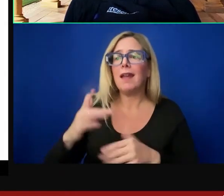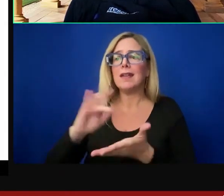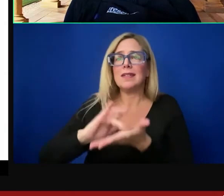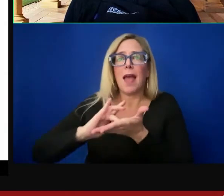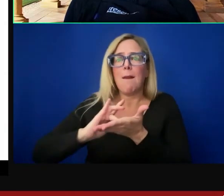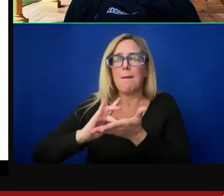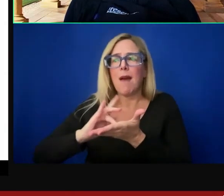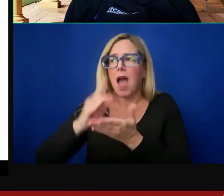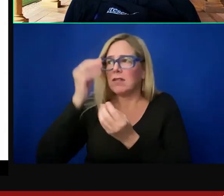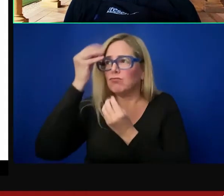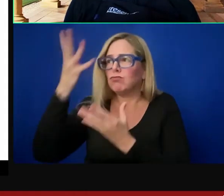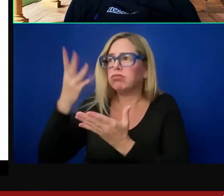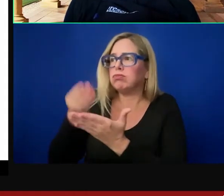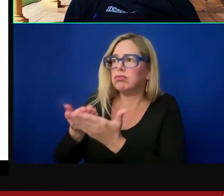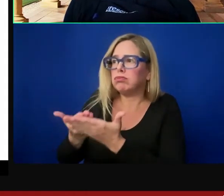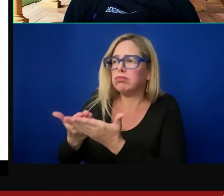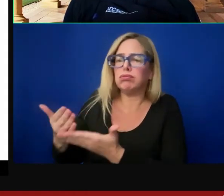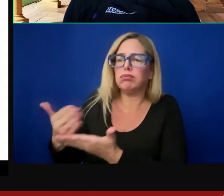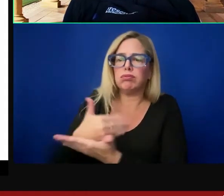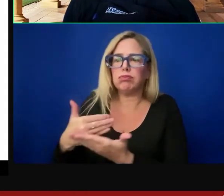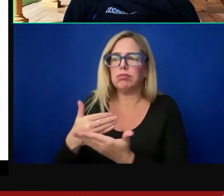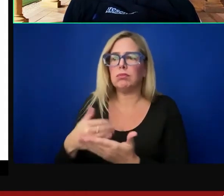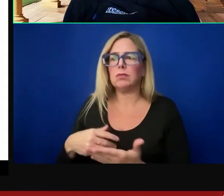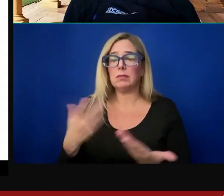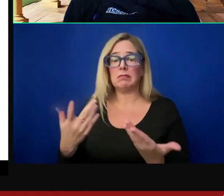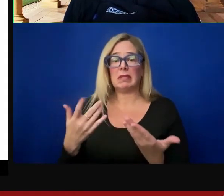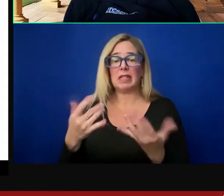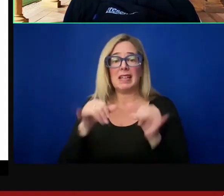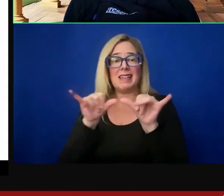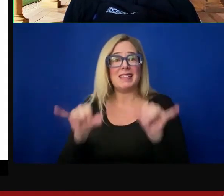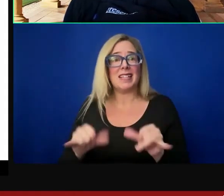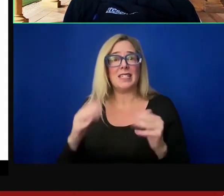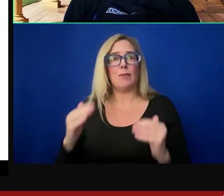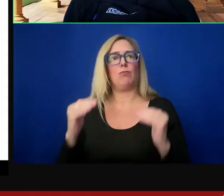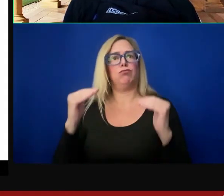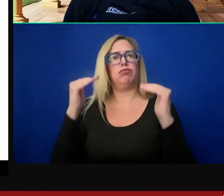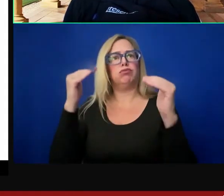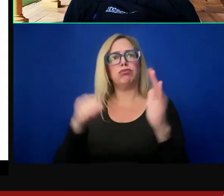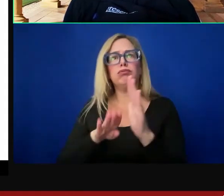exciting and wonderful. But is it possible to invent and discover applications that